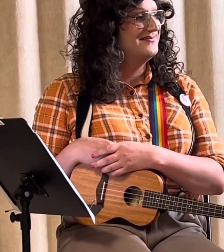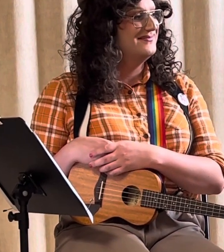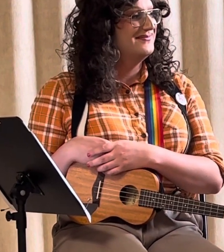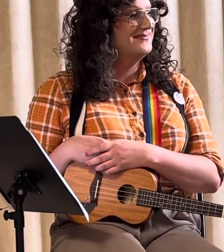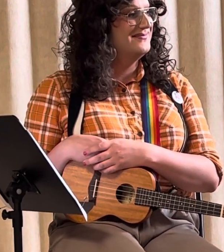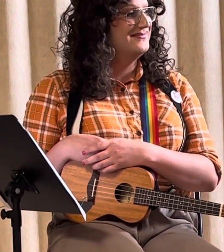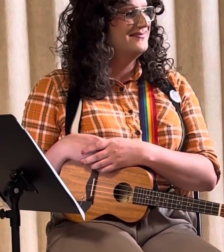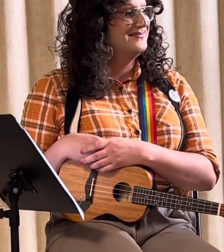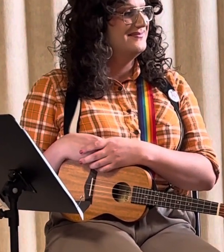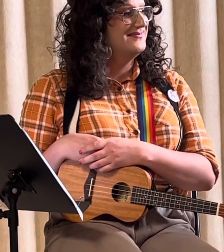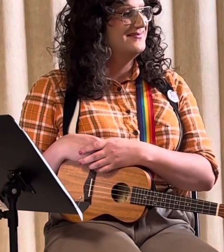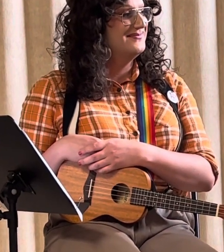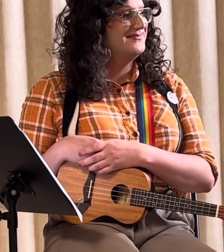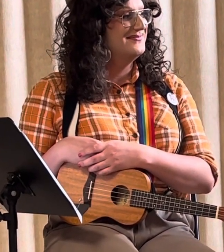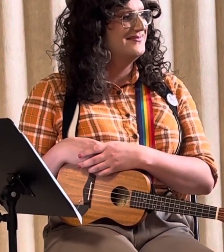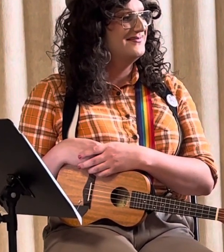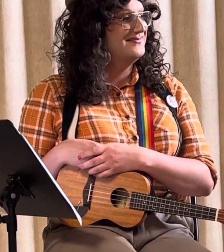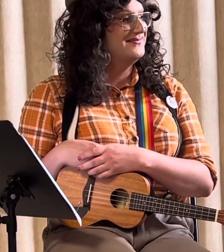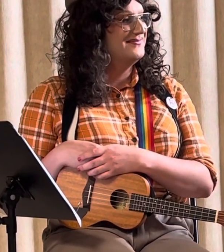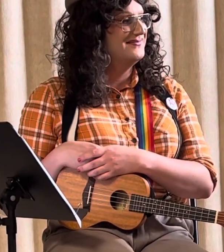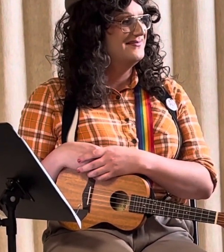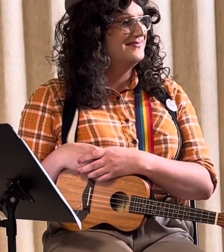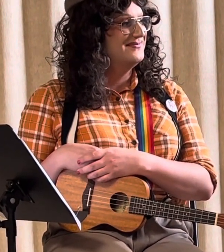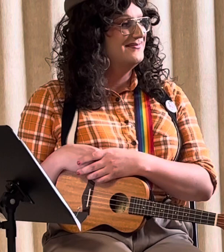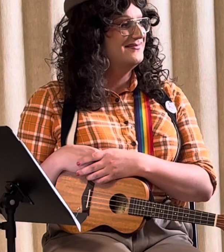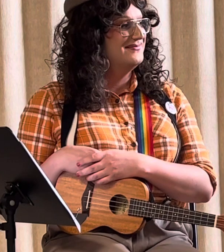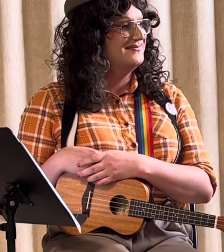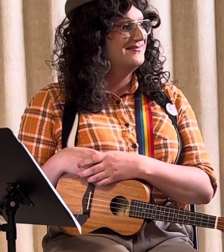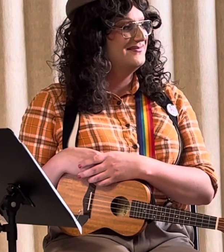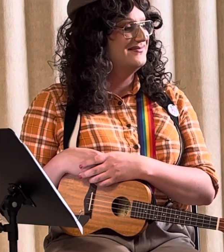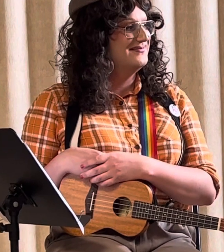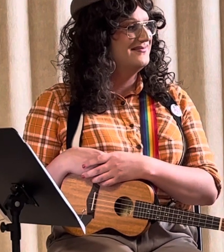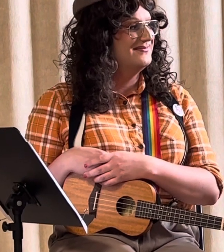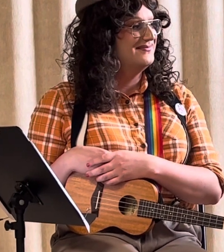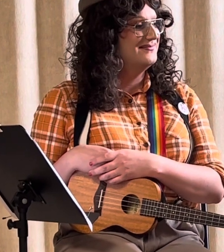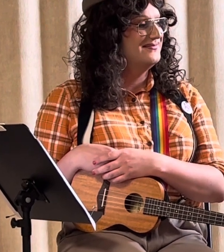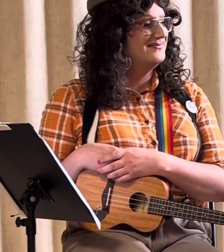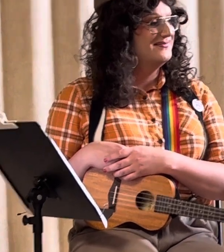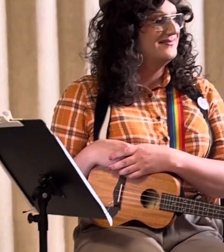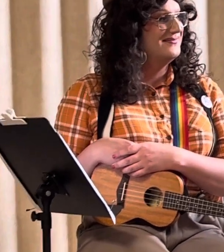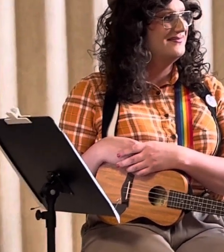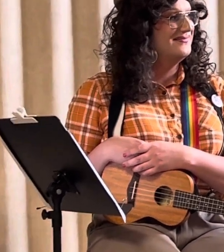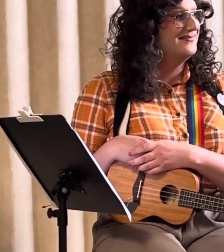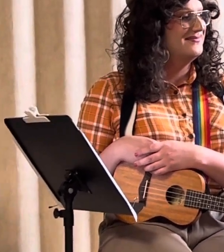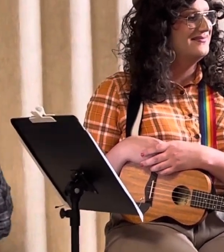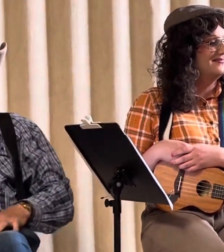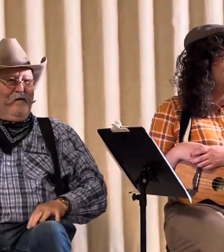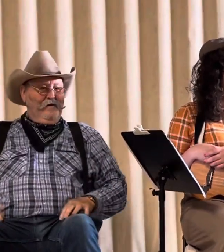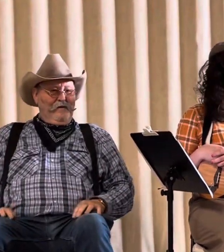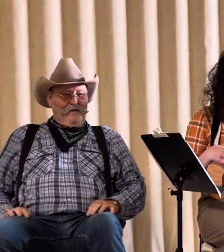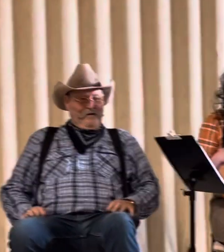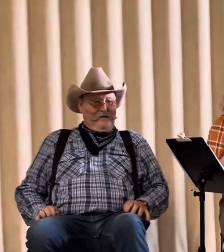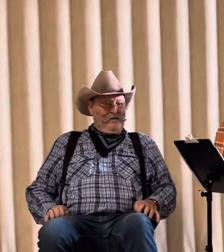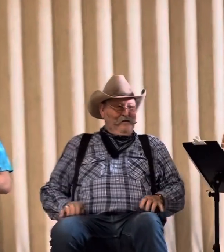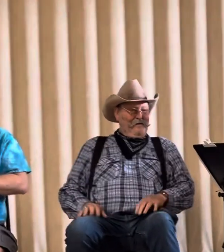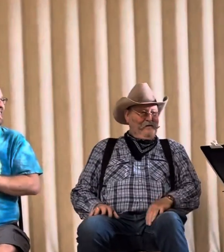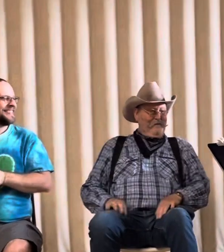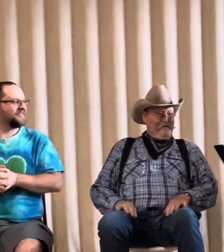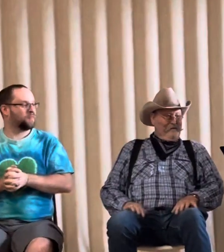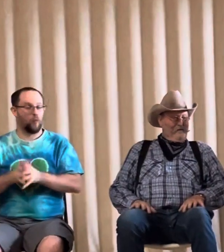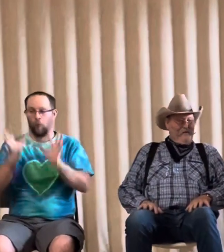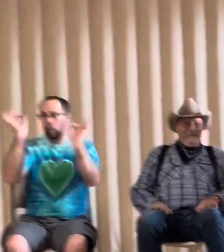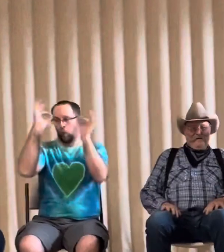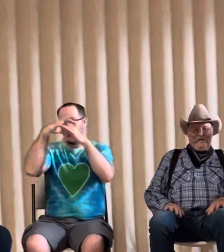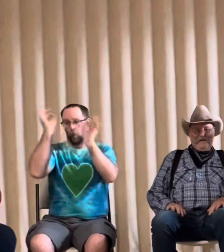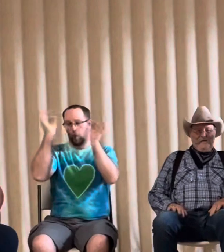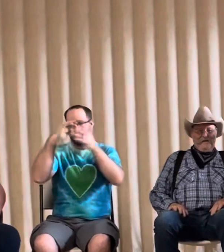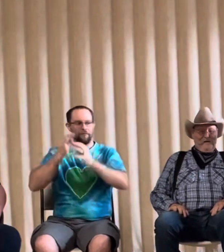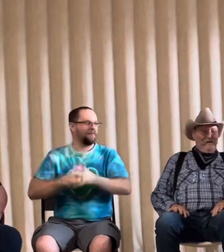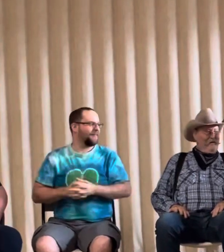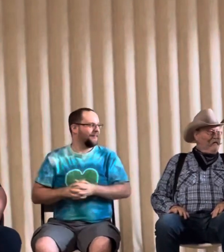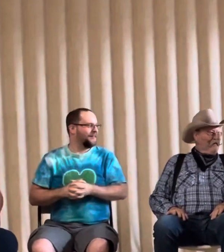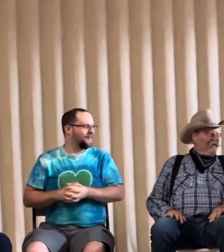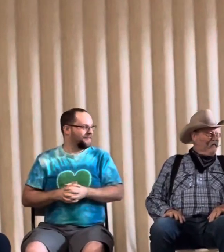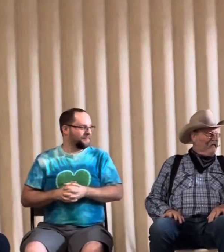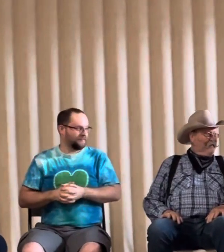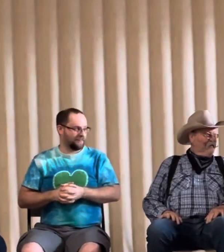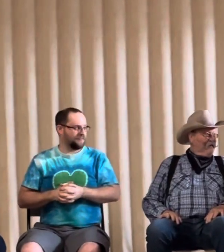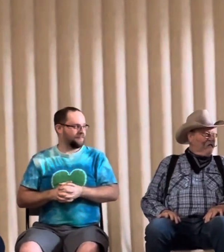We've got some bushes, and Grandad is covering his eyes. AUDIENCE: Clueless. BUSTER: Yeah, no idea that's happening.